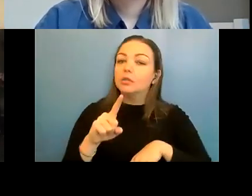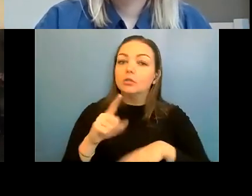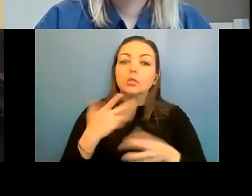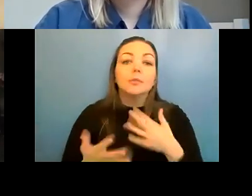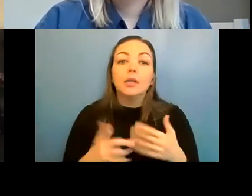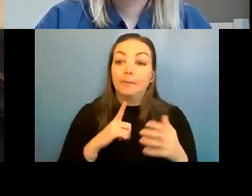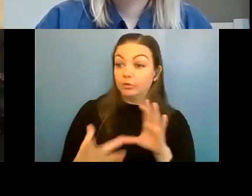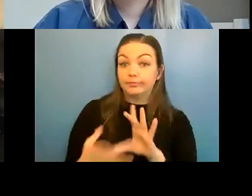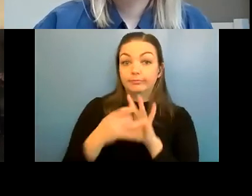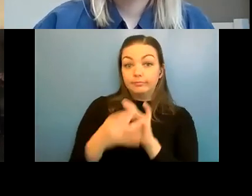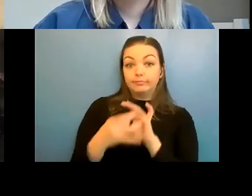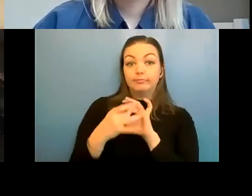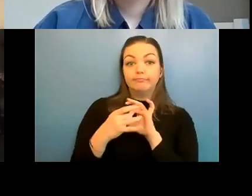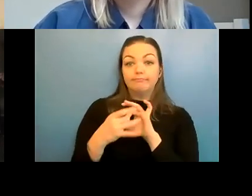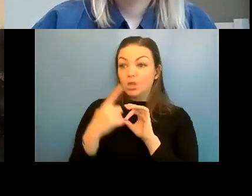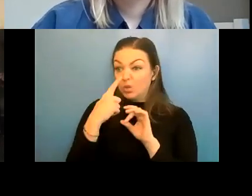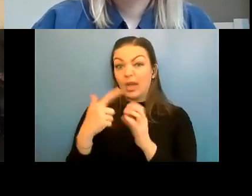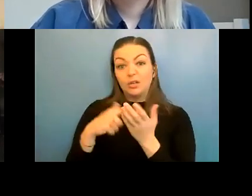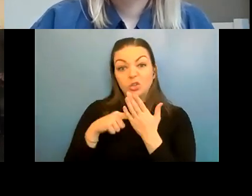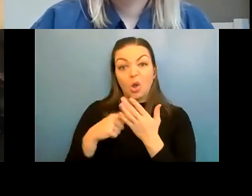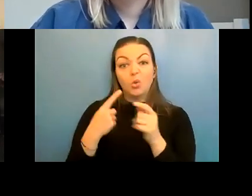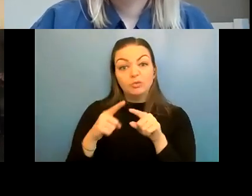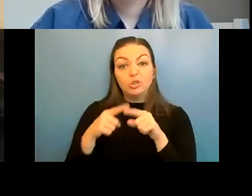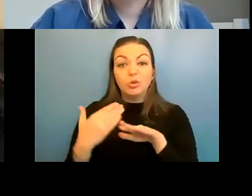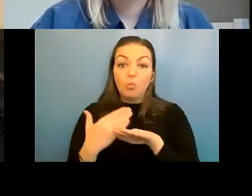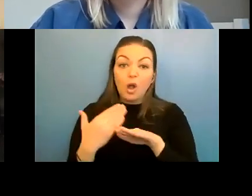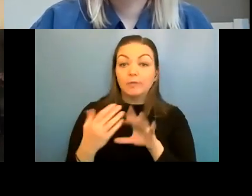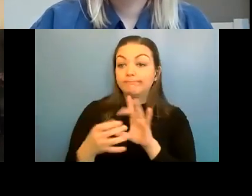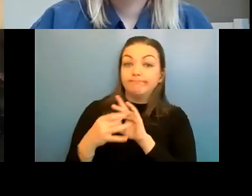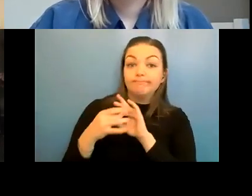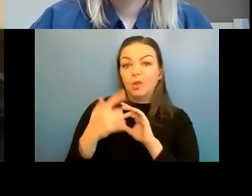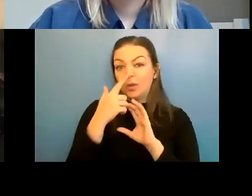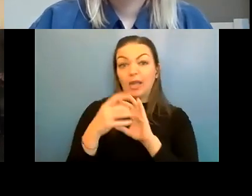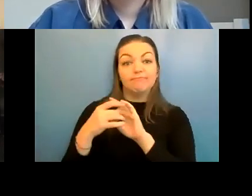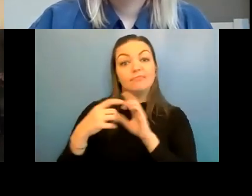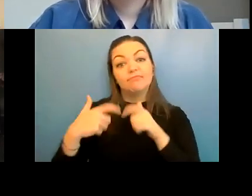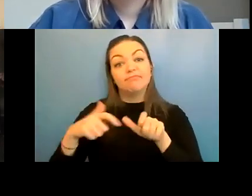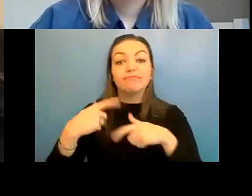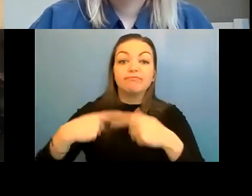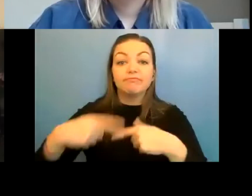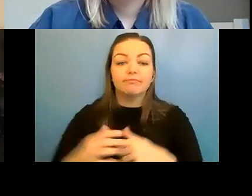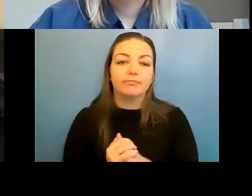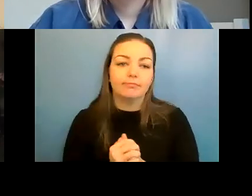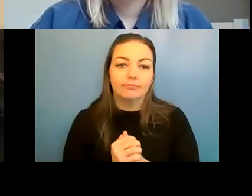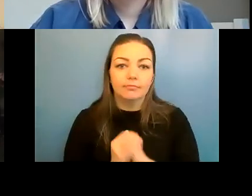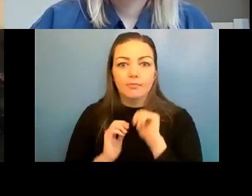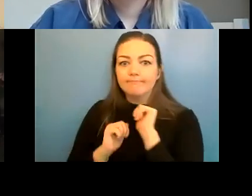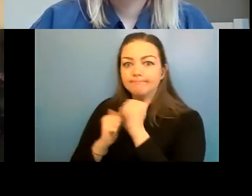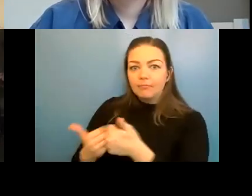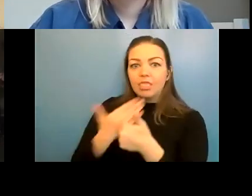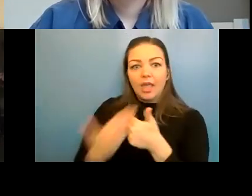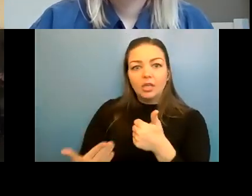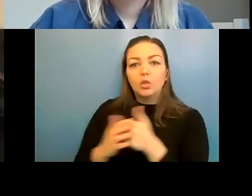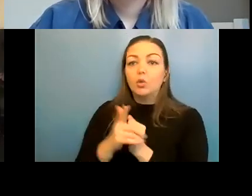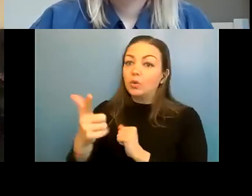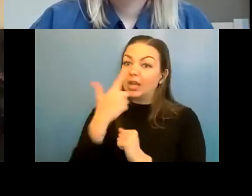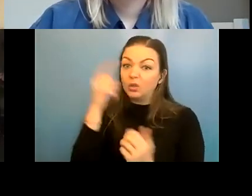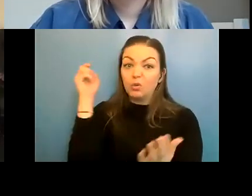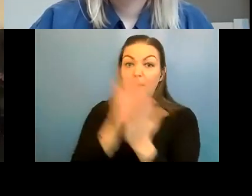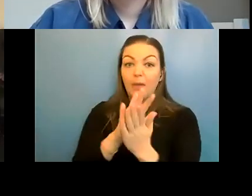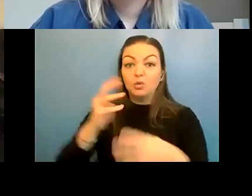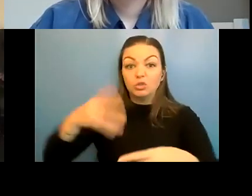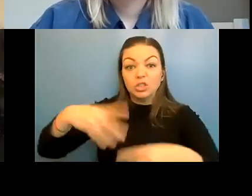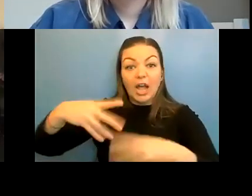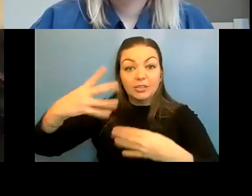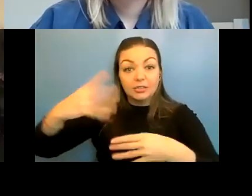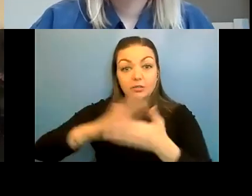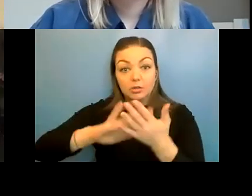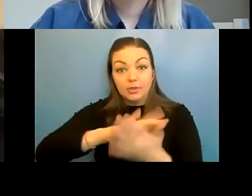time, or the time in our programming, is right, but then we have at least got a relationship with you, and you can keep sharing work with us and we can come back to you when the